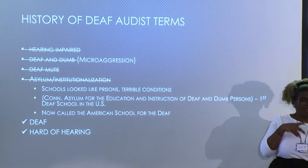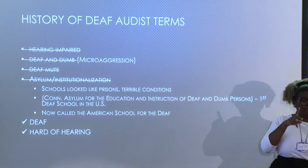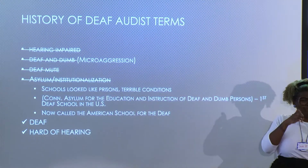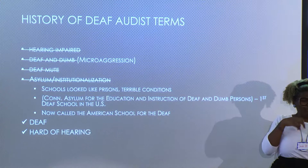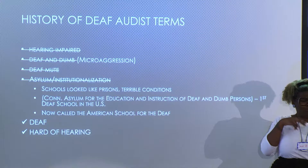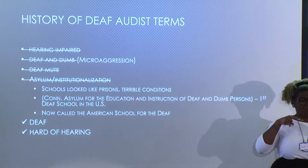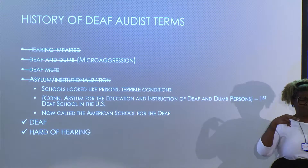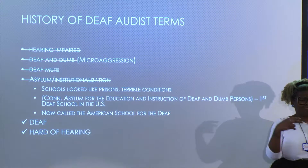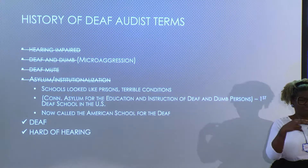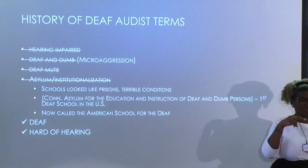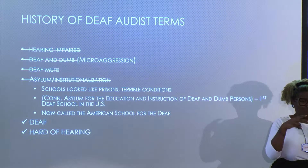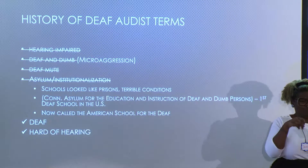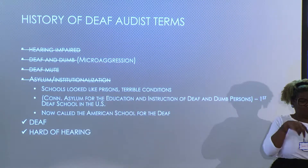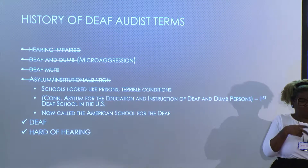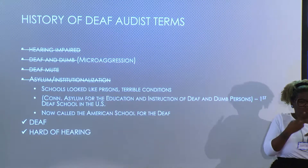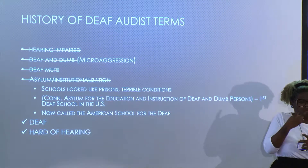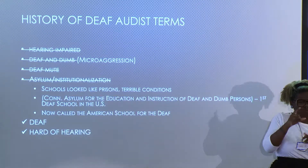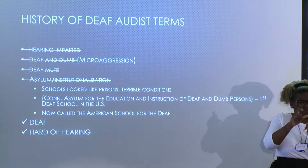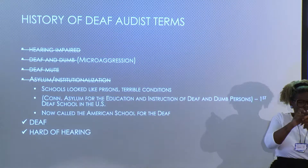are deaf and hard-of-hearing.